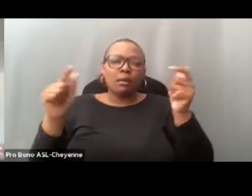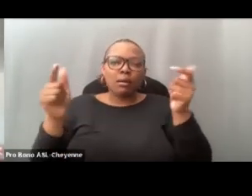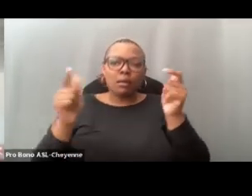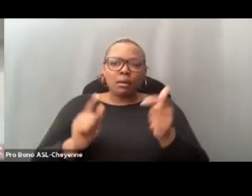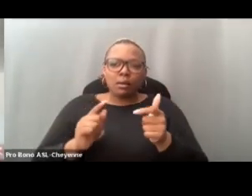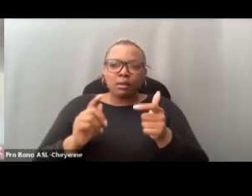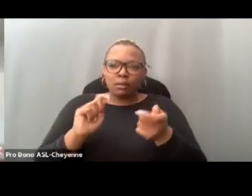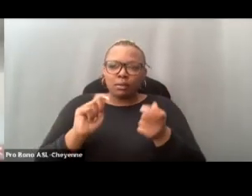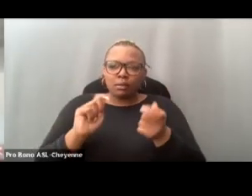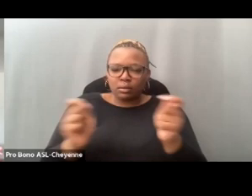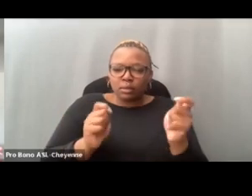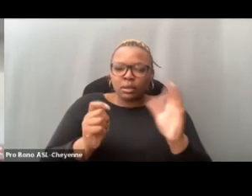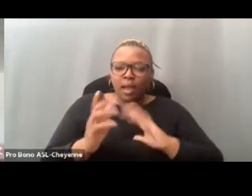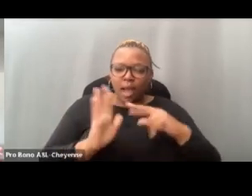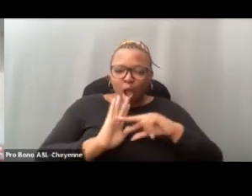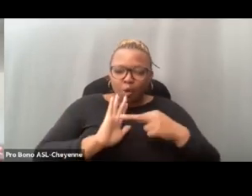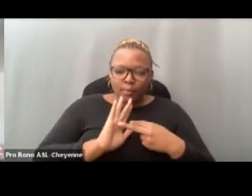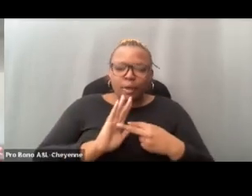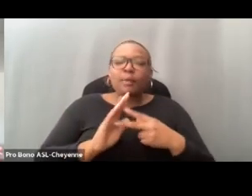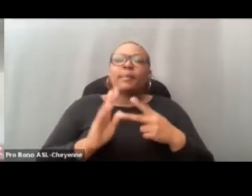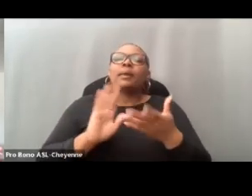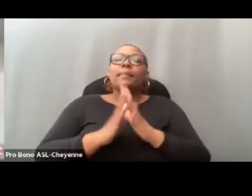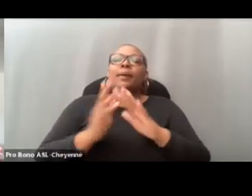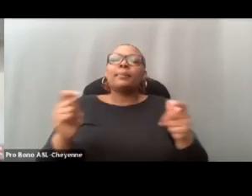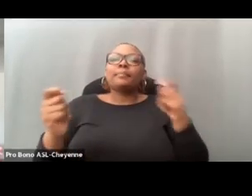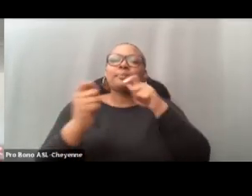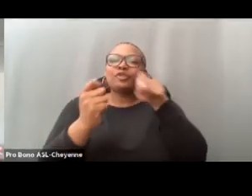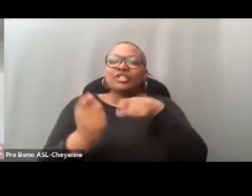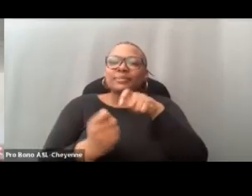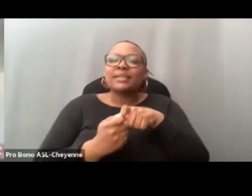and we were able to find funding and you know,